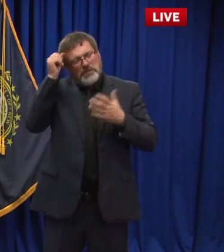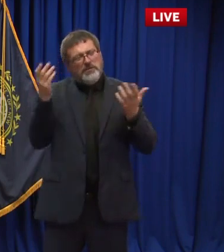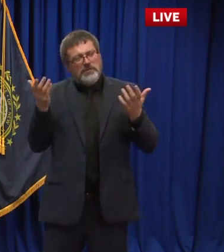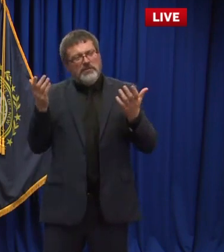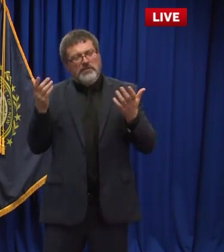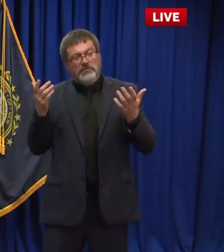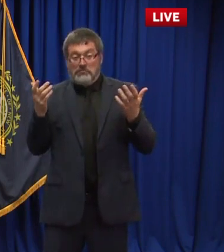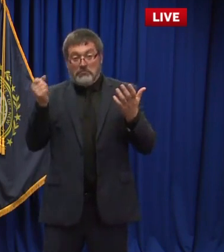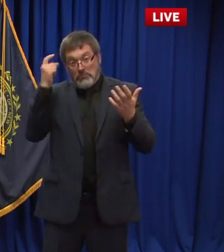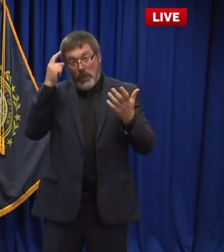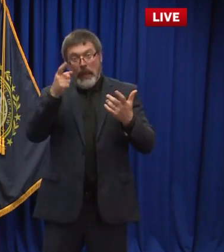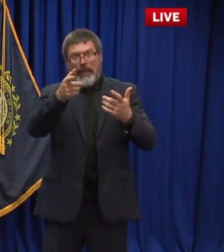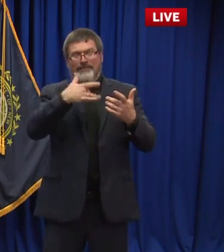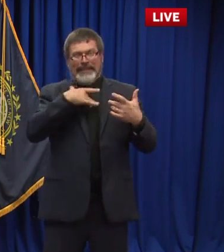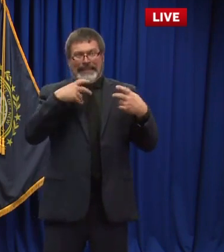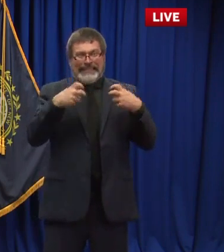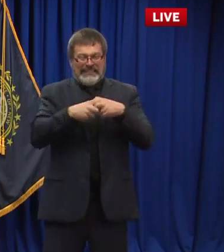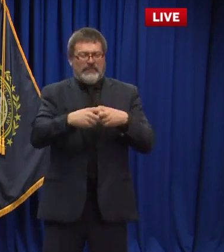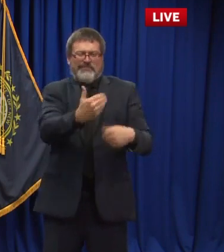LIKE THAT.